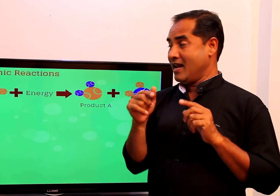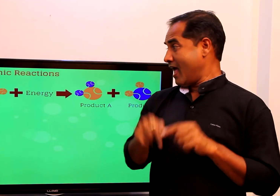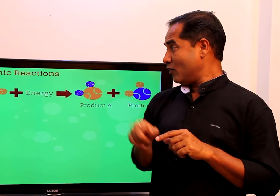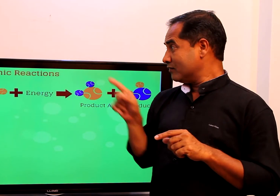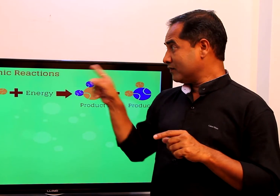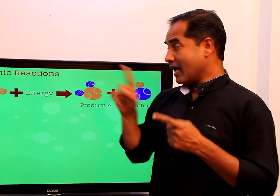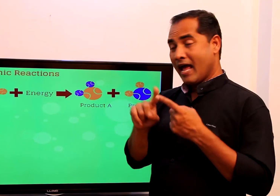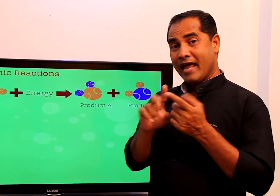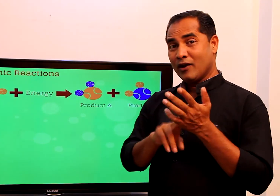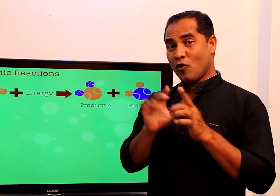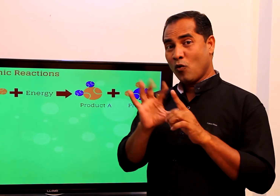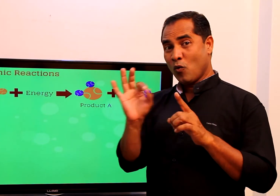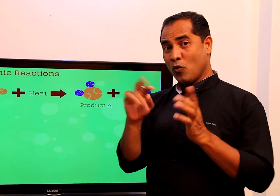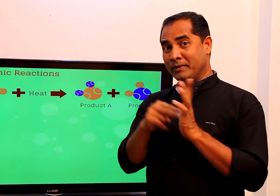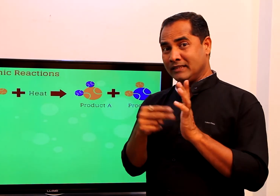So, endothermic reaction is just the opposite.